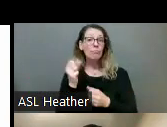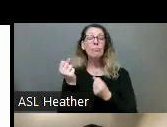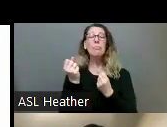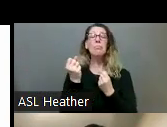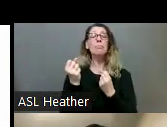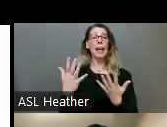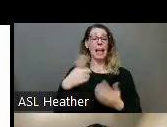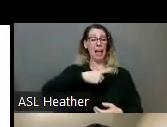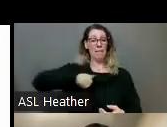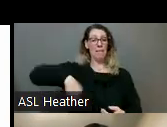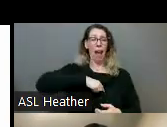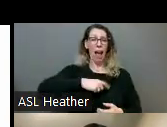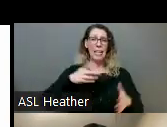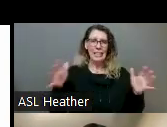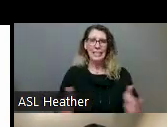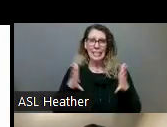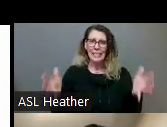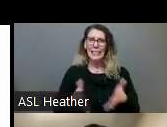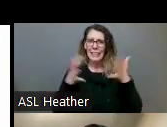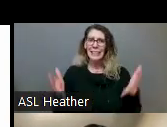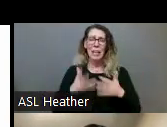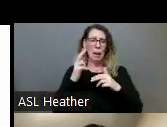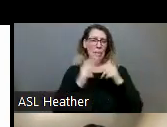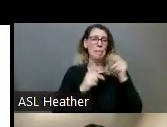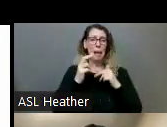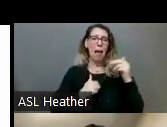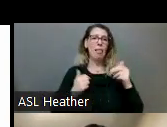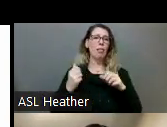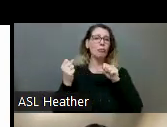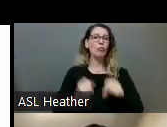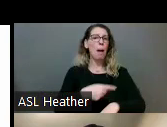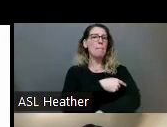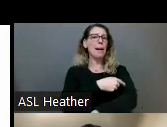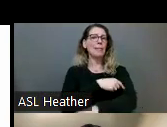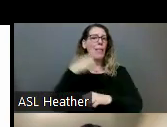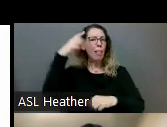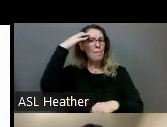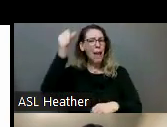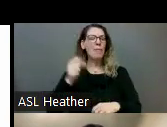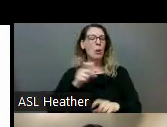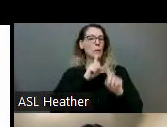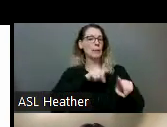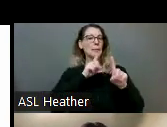us built up this really strong muscle memory around responding to students' needs during covid,